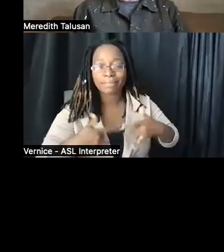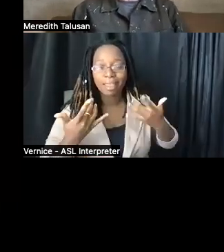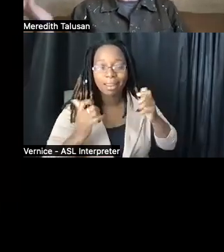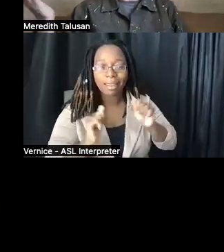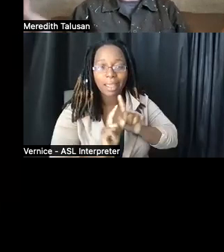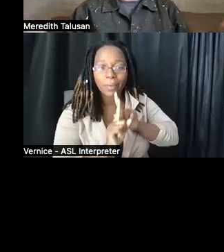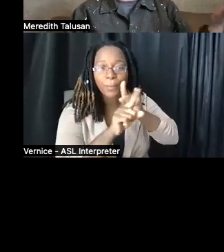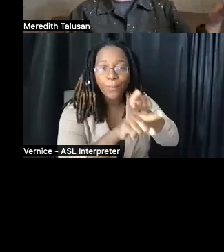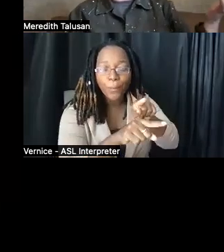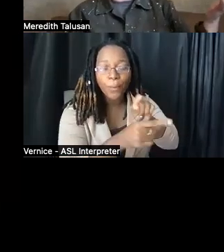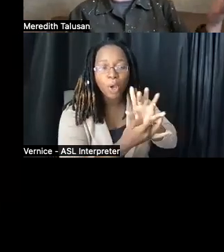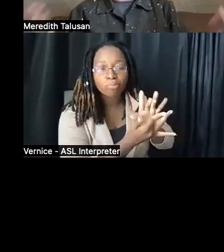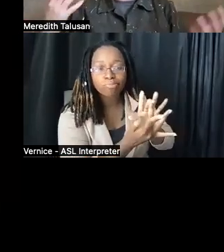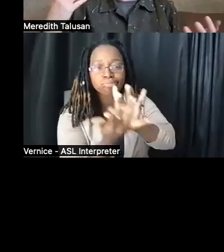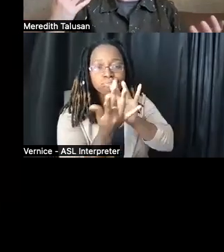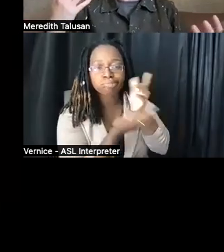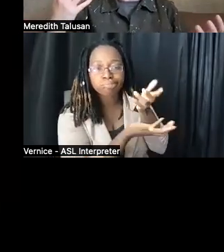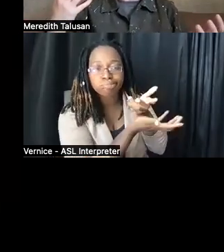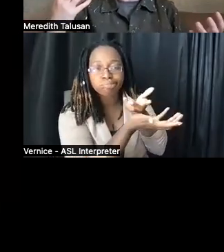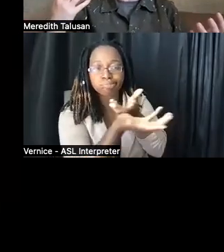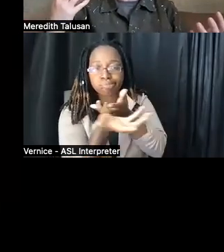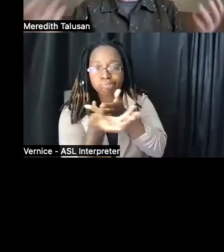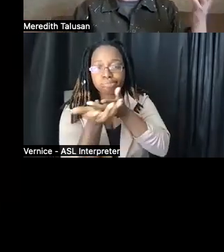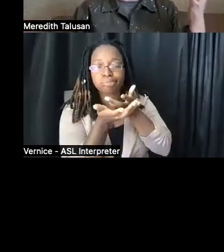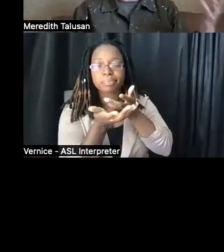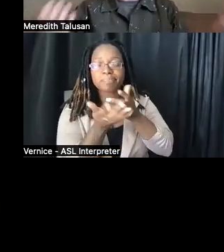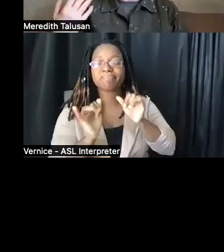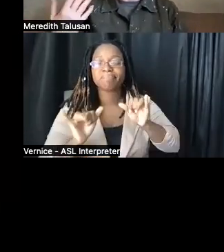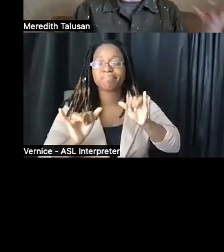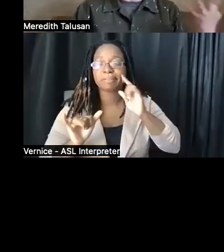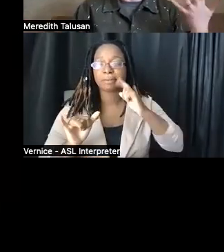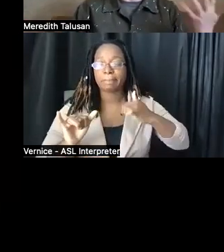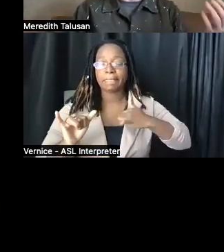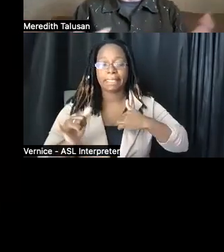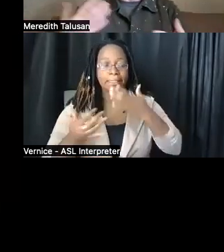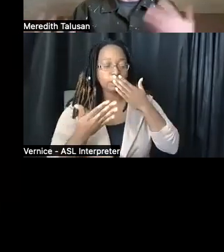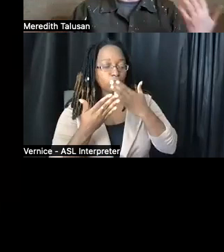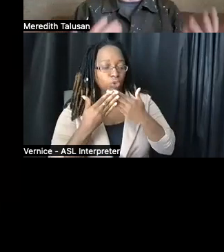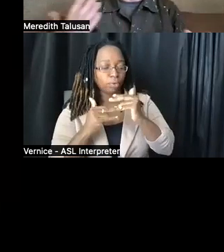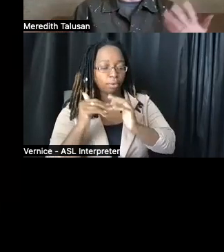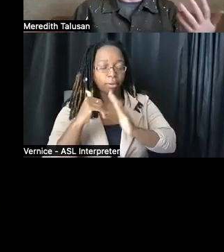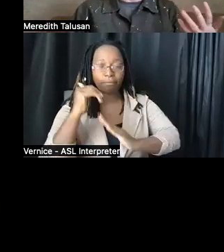curiosity to take the time to go to relative industry events and that we build connections naturally. I feel